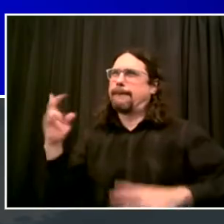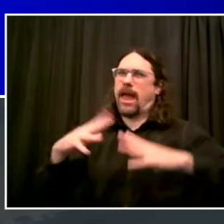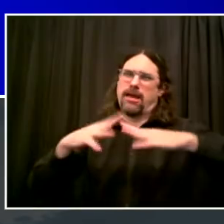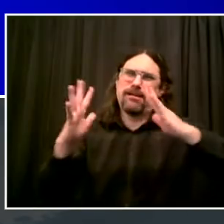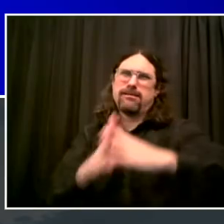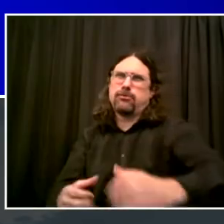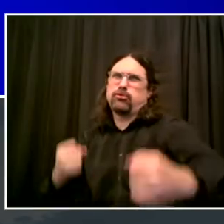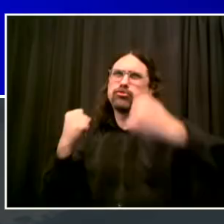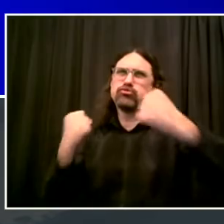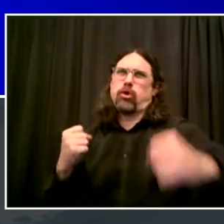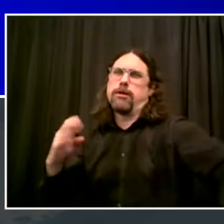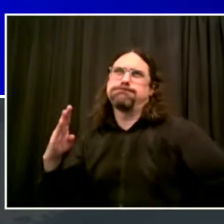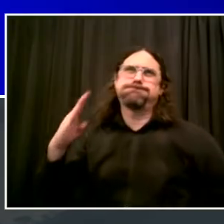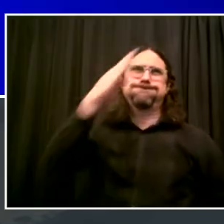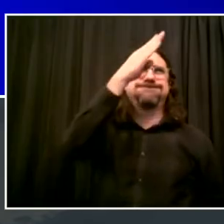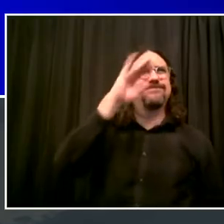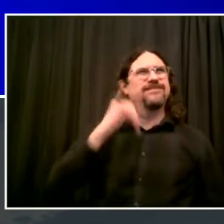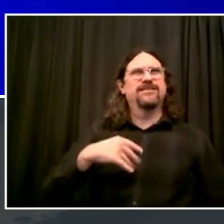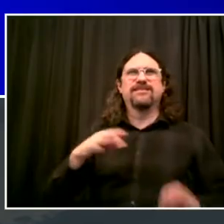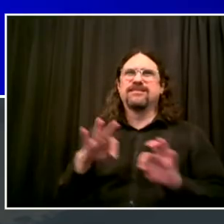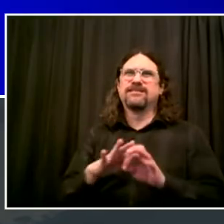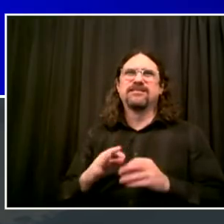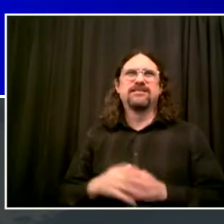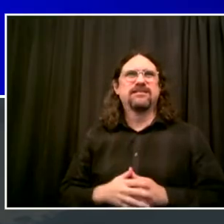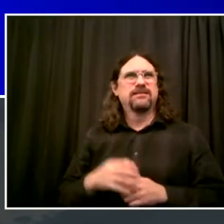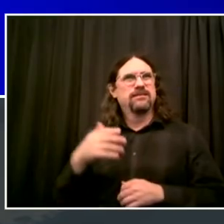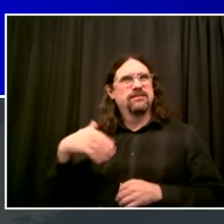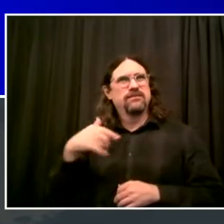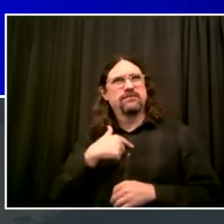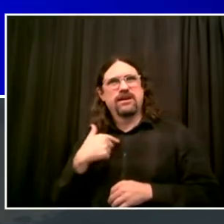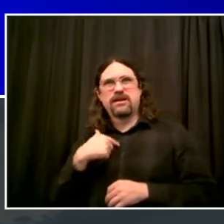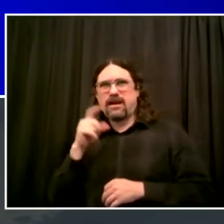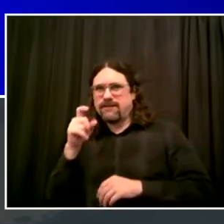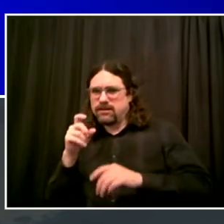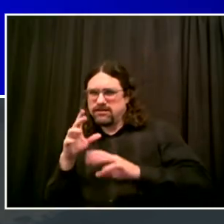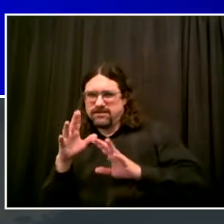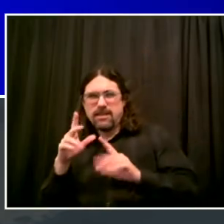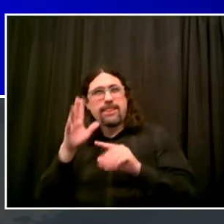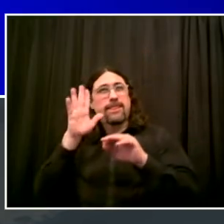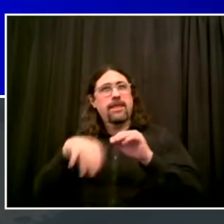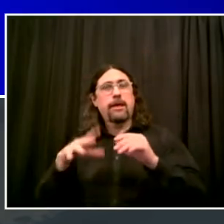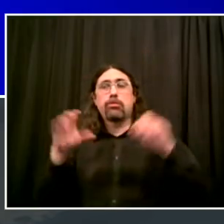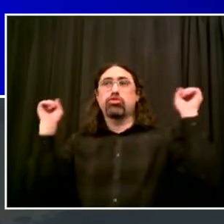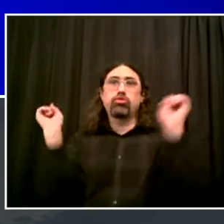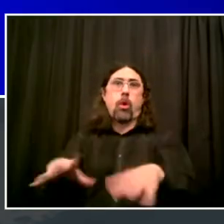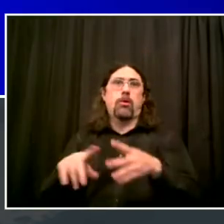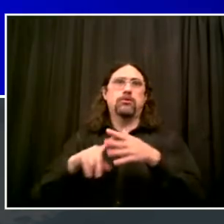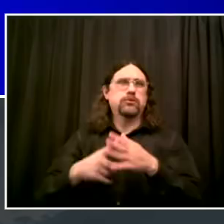NEEDS HELP, WE WANT TO SEE